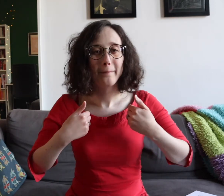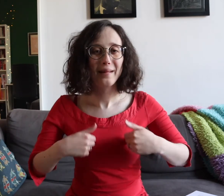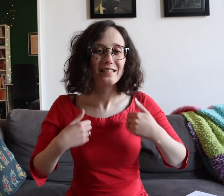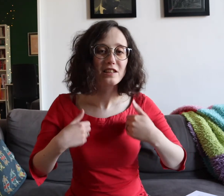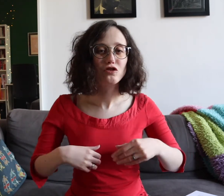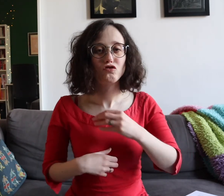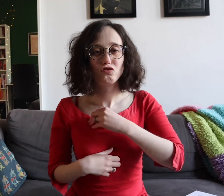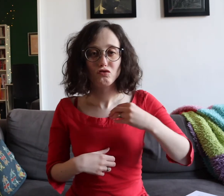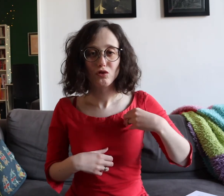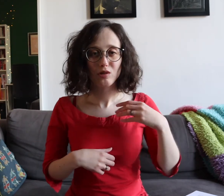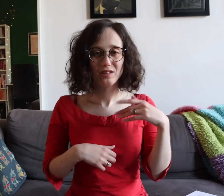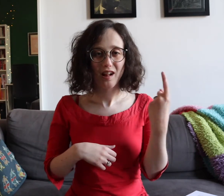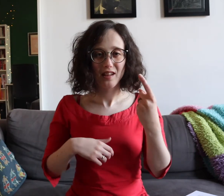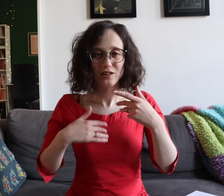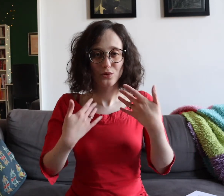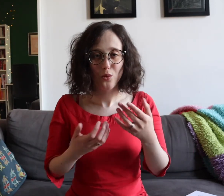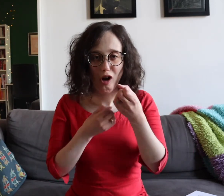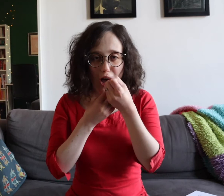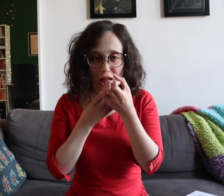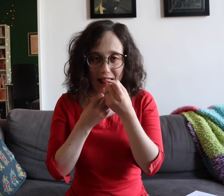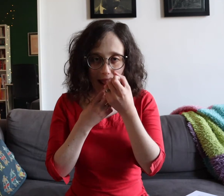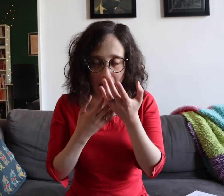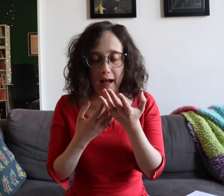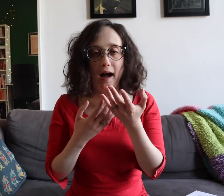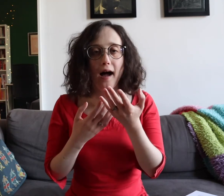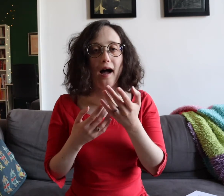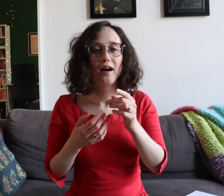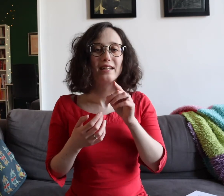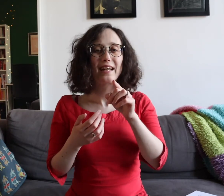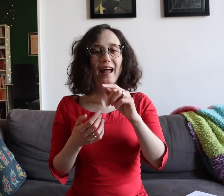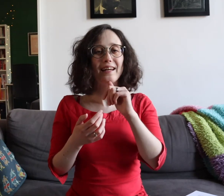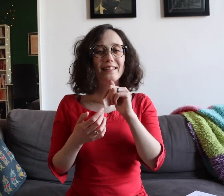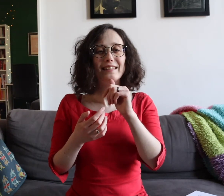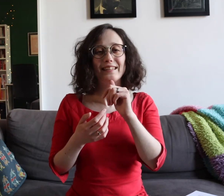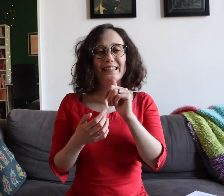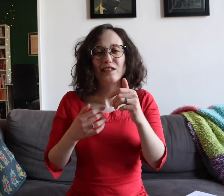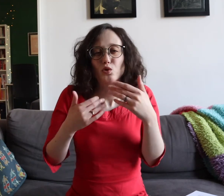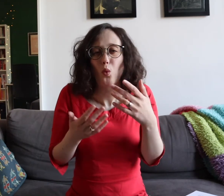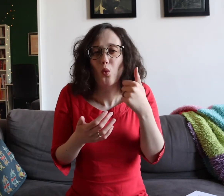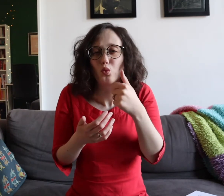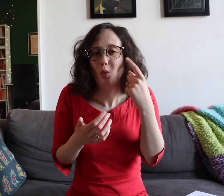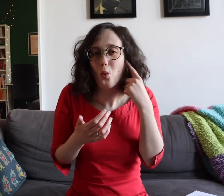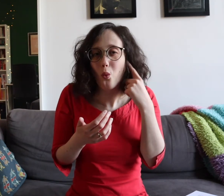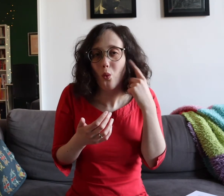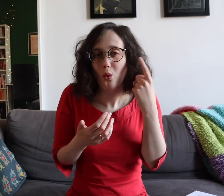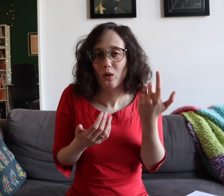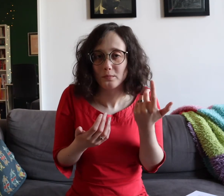People and doctors always explained it as follows: "You don't hear so well."